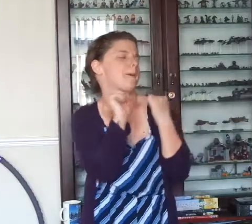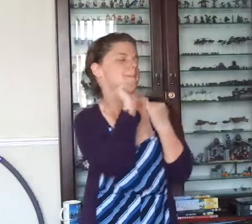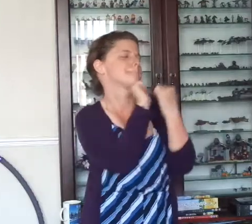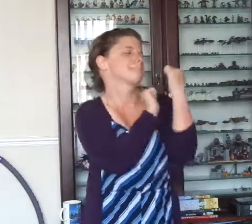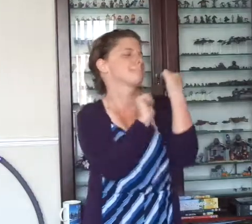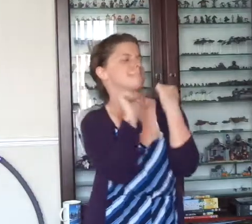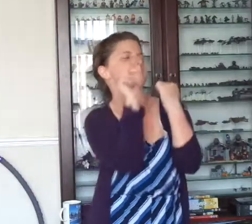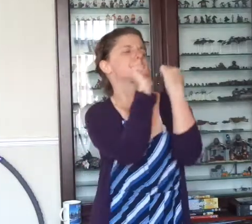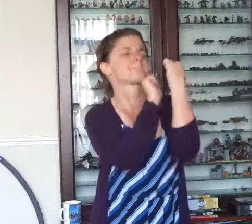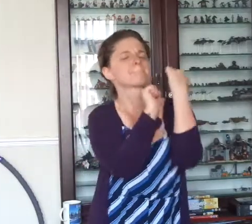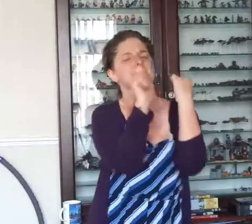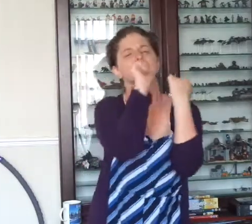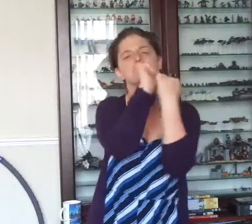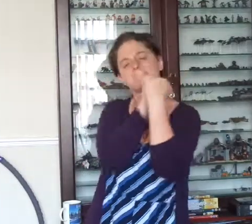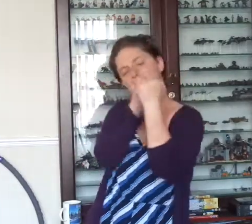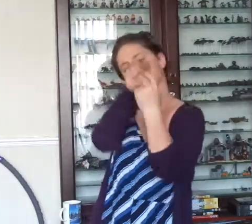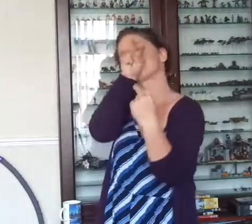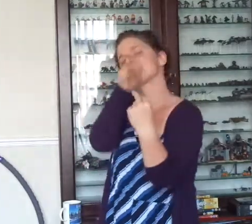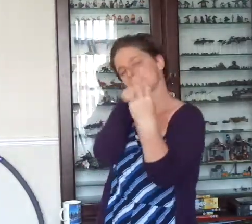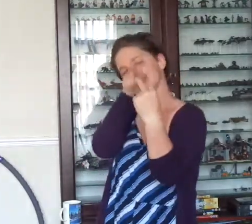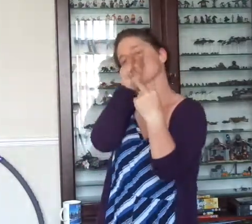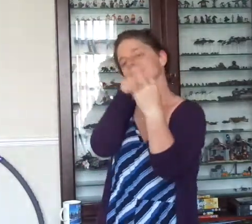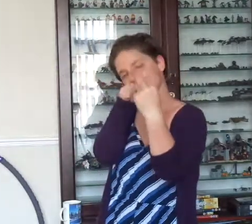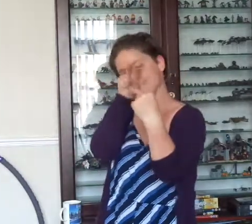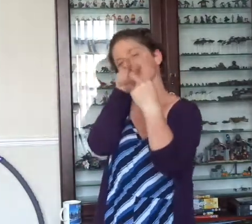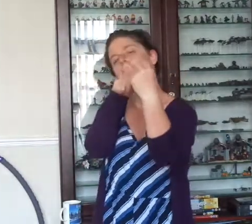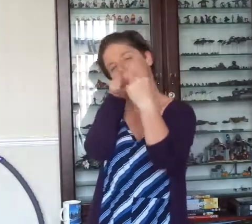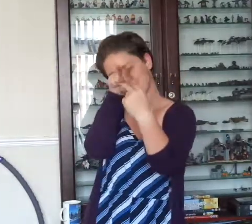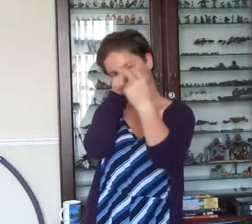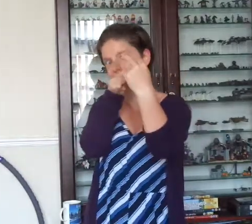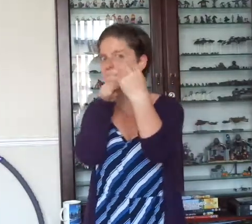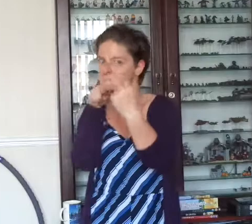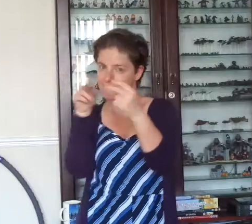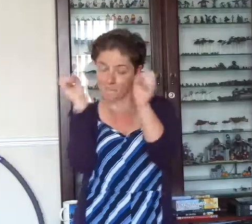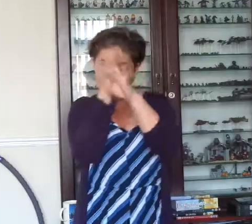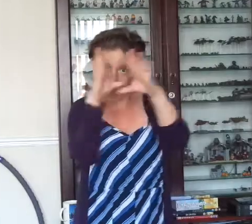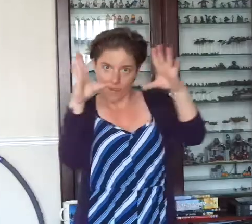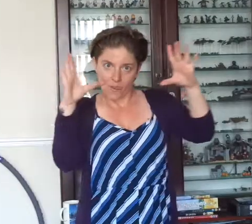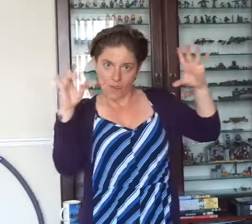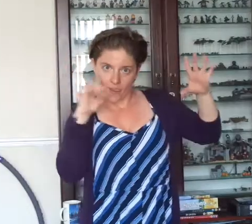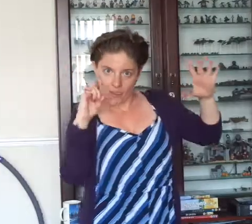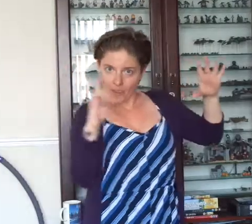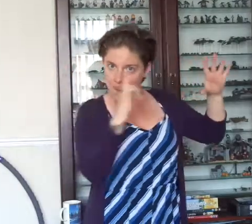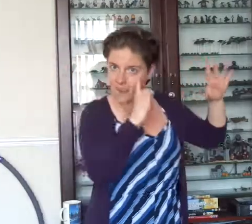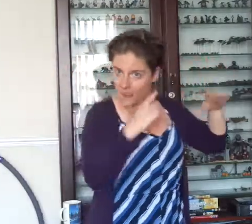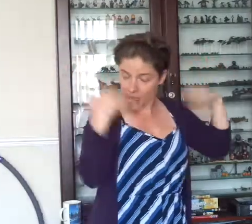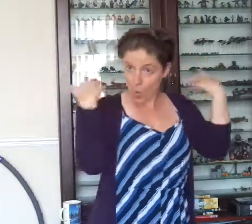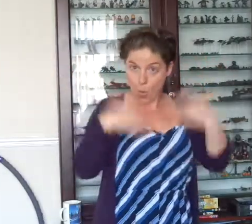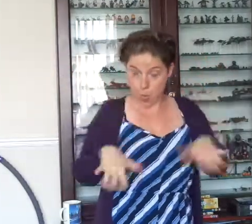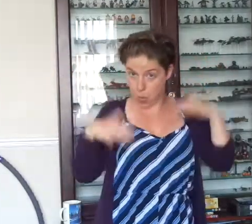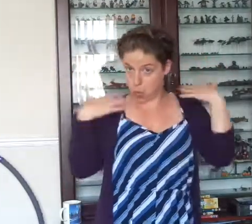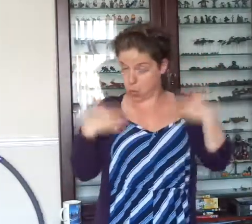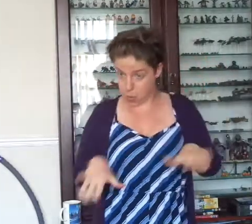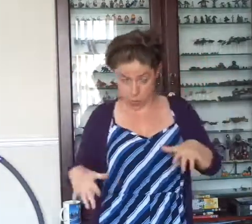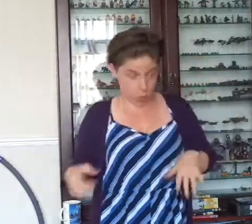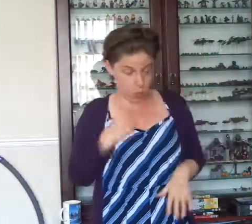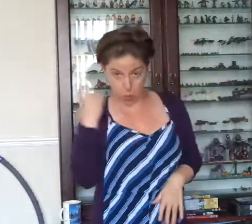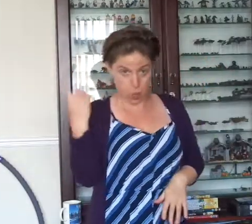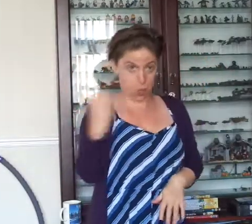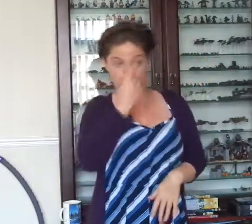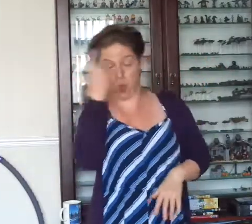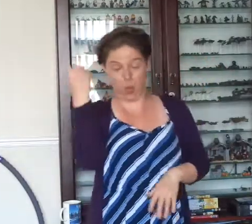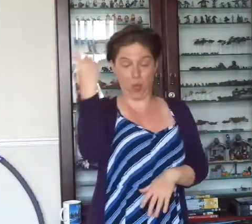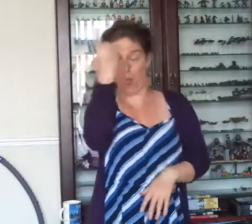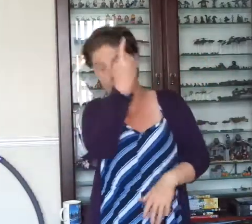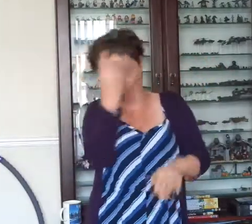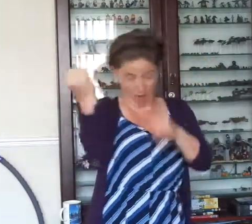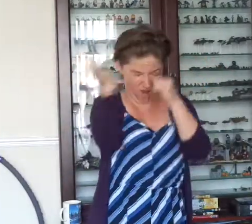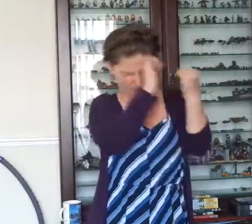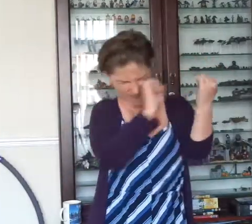We stare into each other's eyes And what we see is no surprise